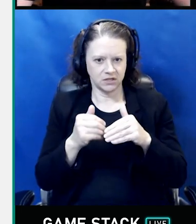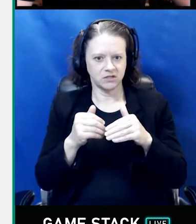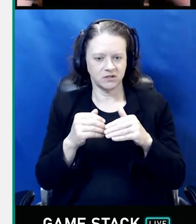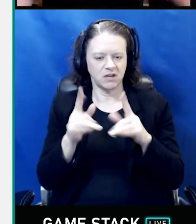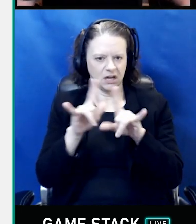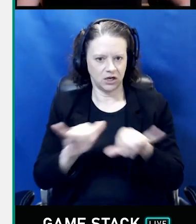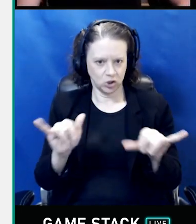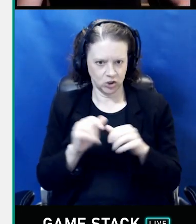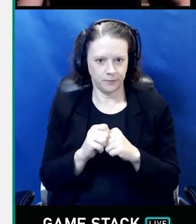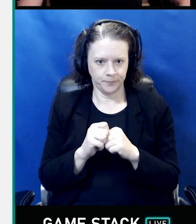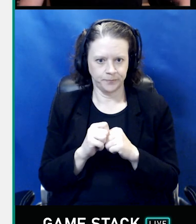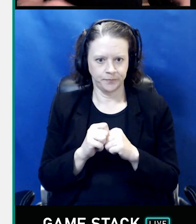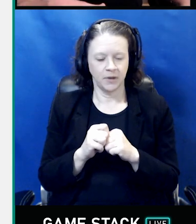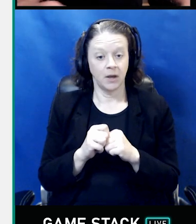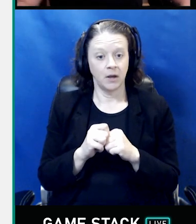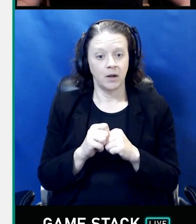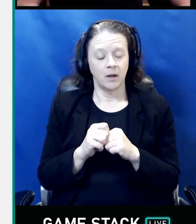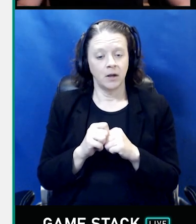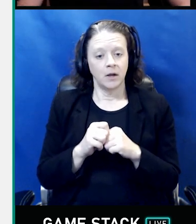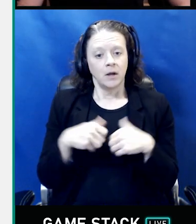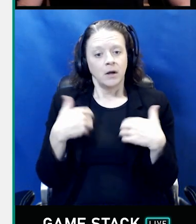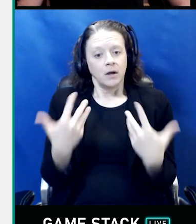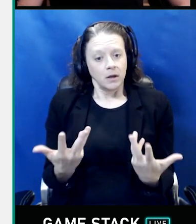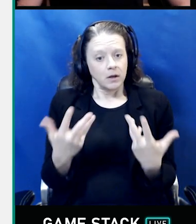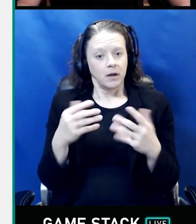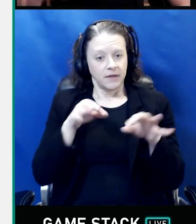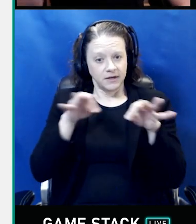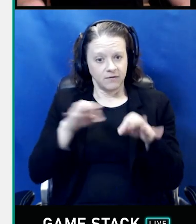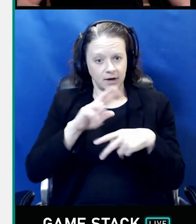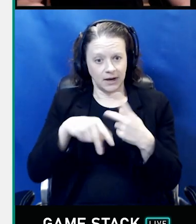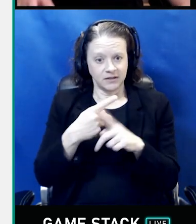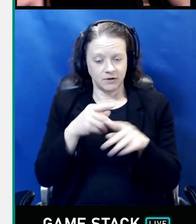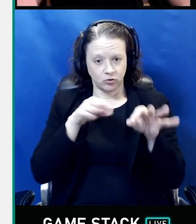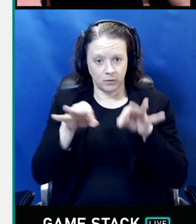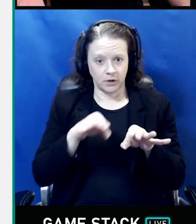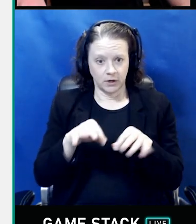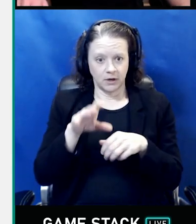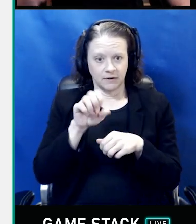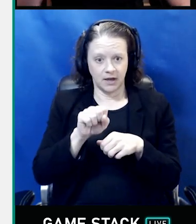And so what the different kinds of descriptors are, of course you've got SRVs, UAVs,